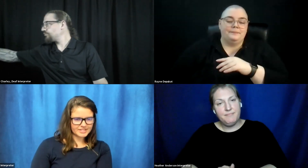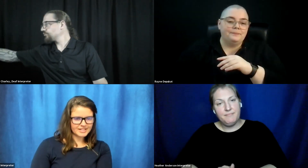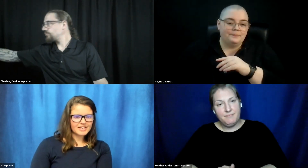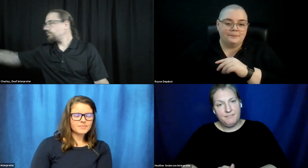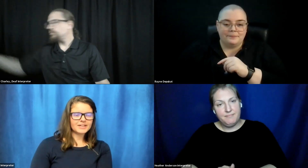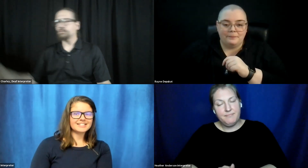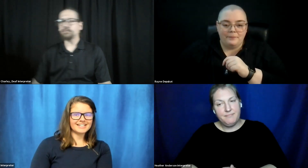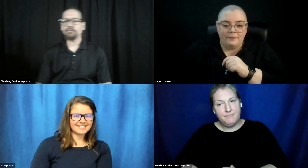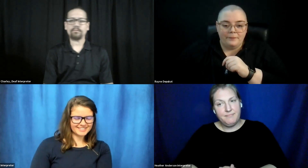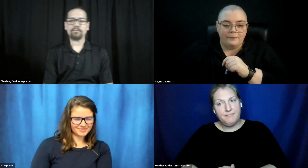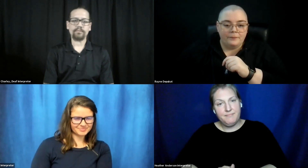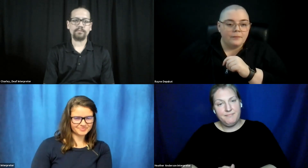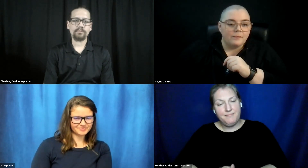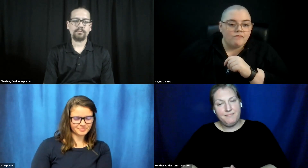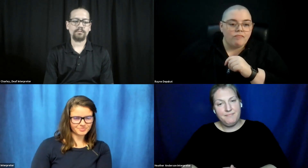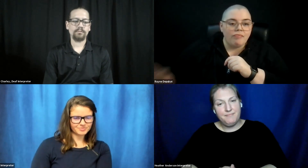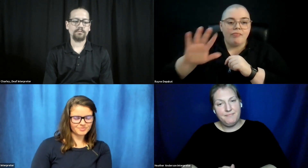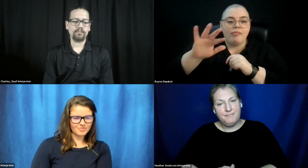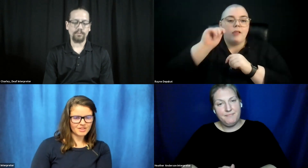Right, pick a date.